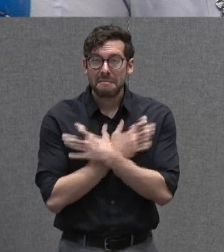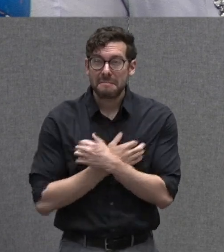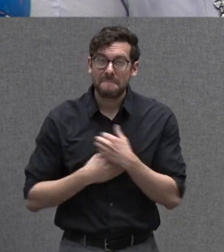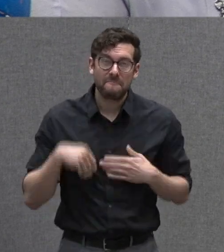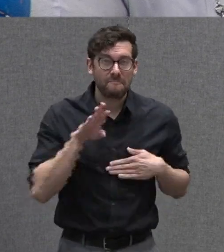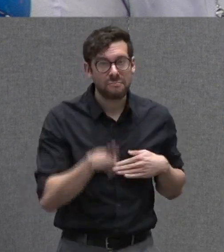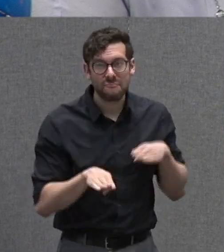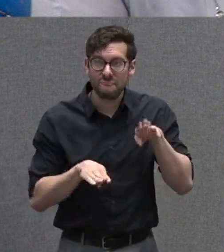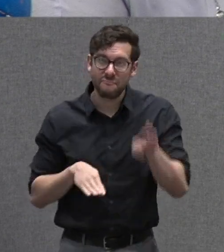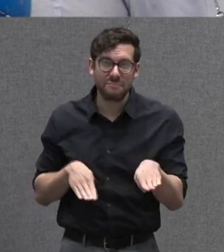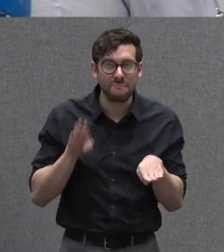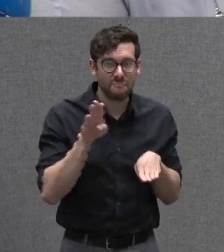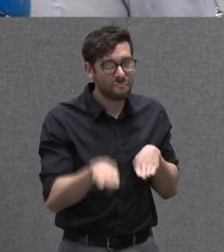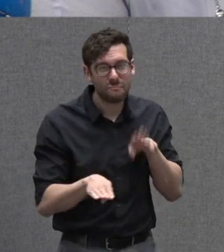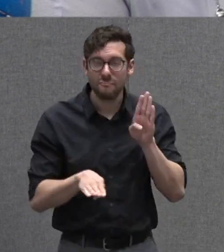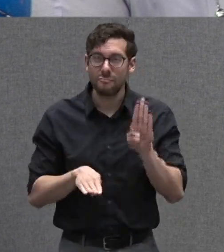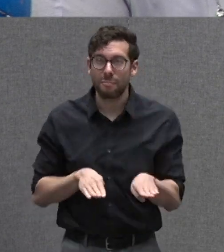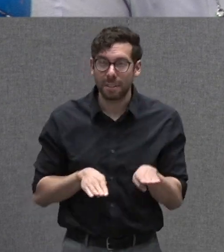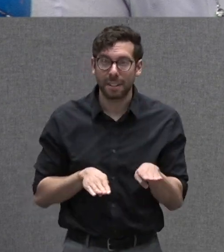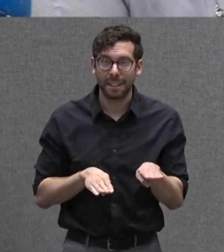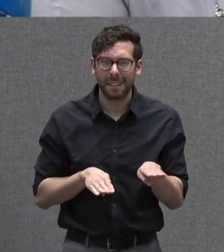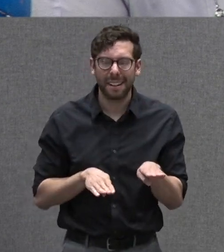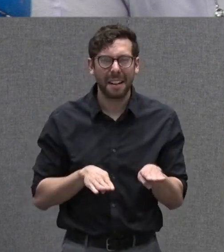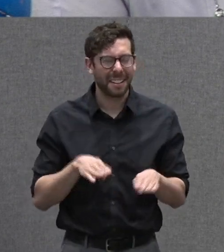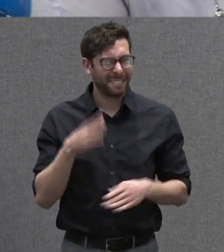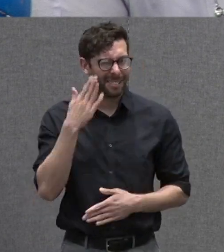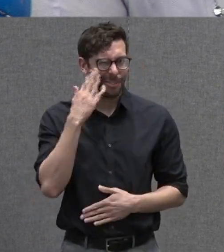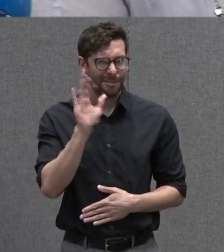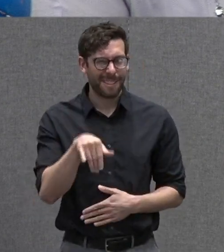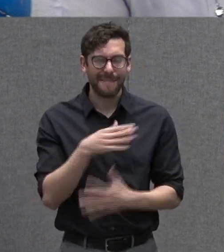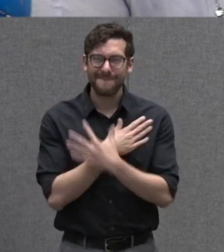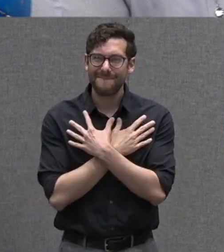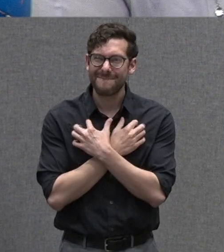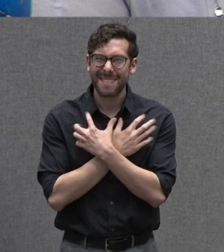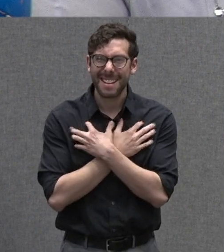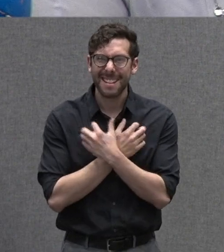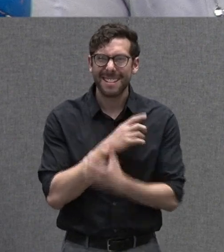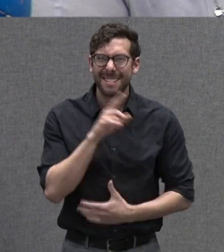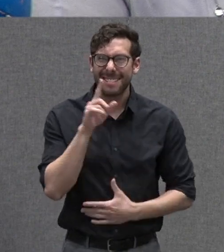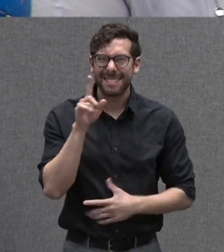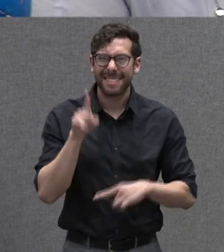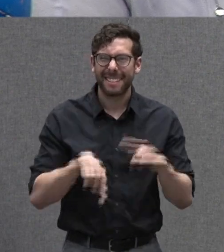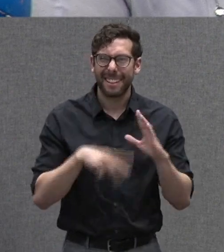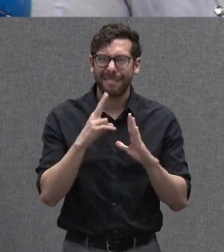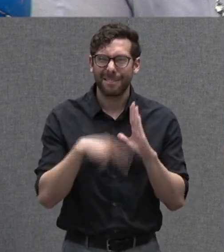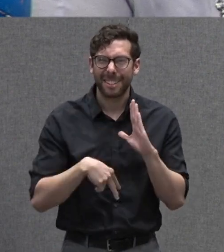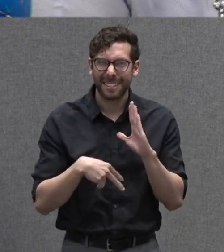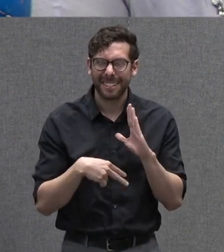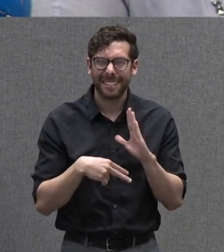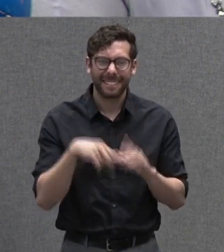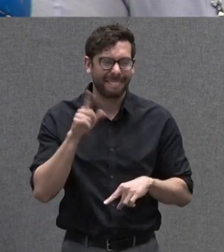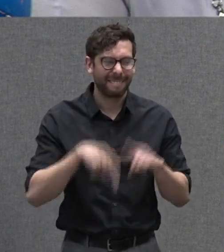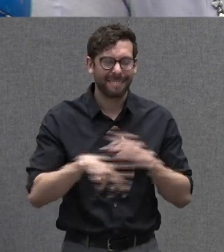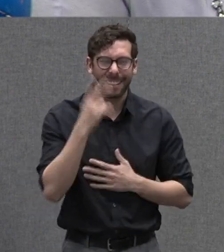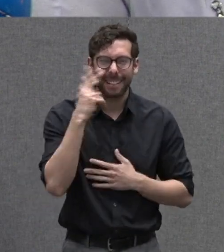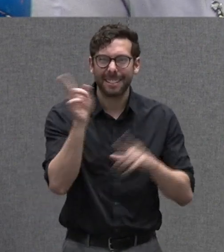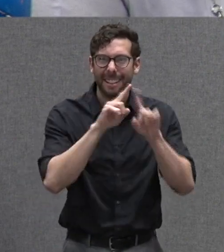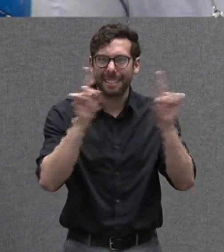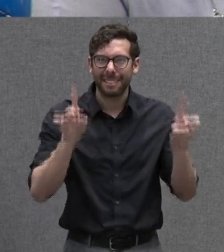that it's a garden, and they say things like, "Please don't stop here, "these are my seeds". But the bear doesn't know that.